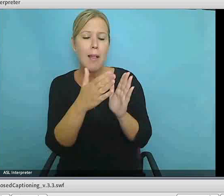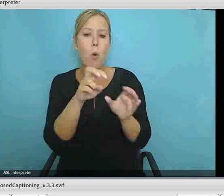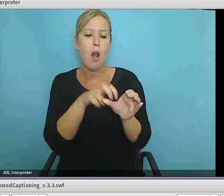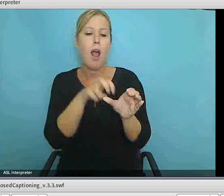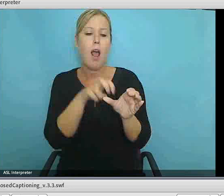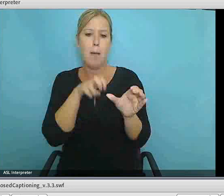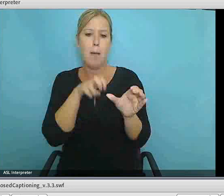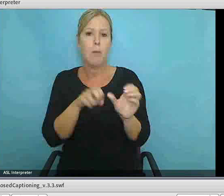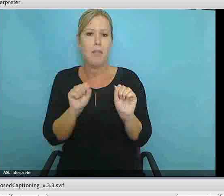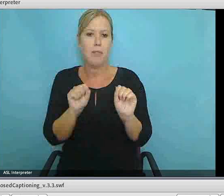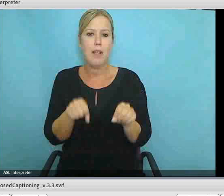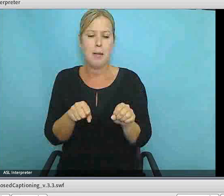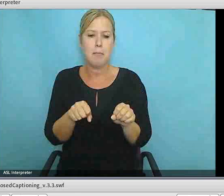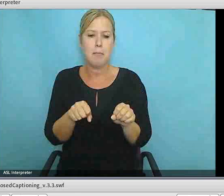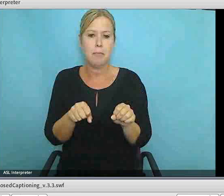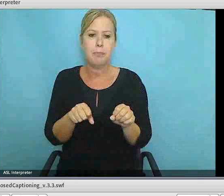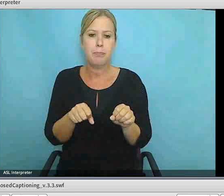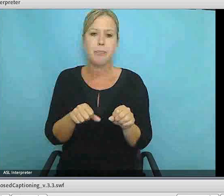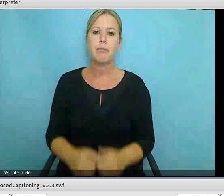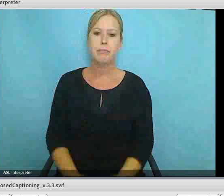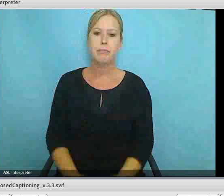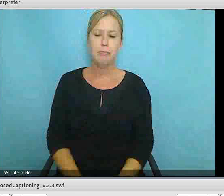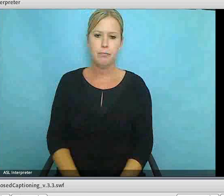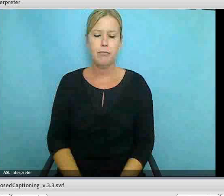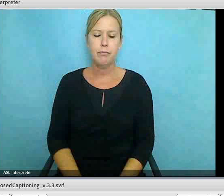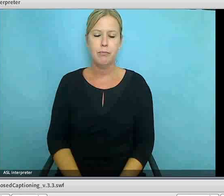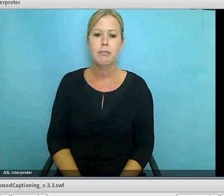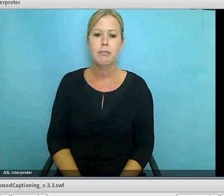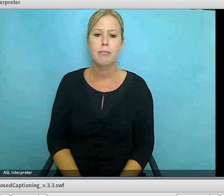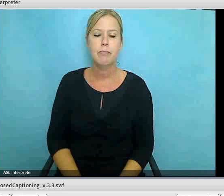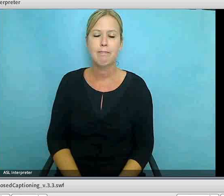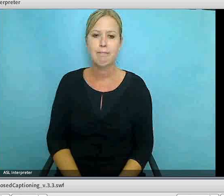one that's available to them or they want to opt out.